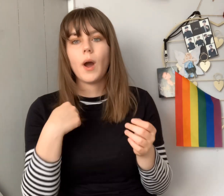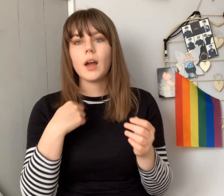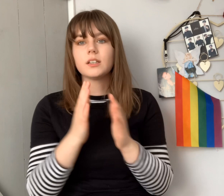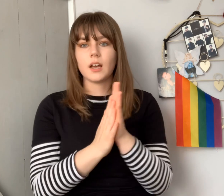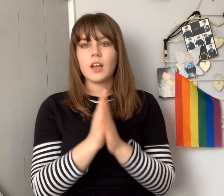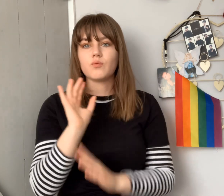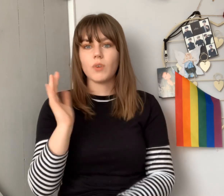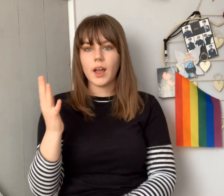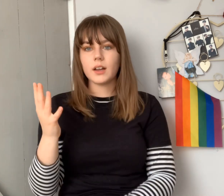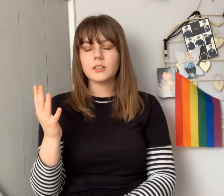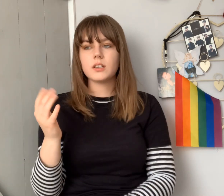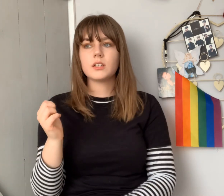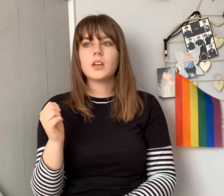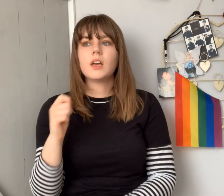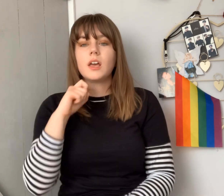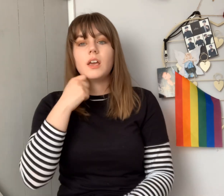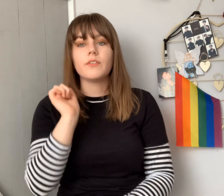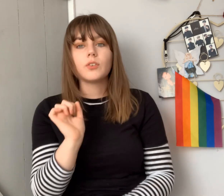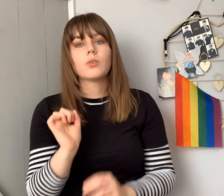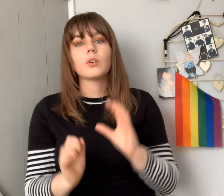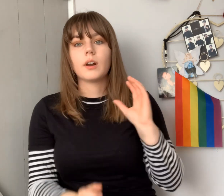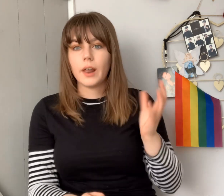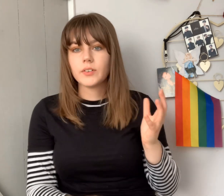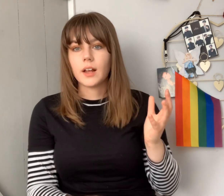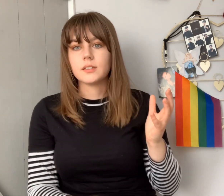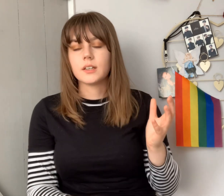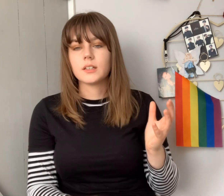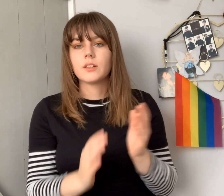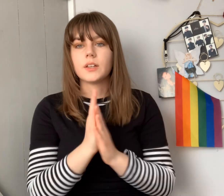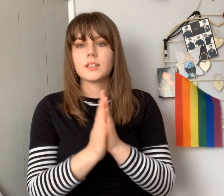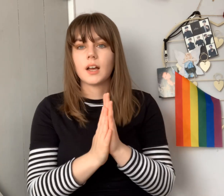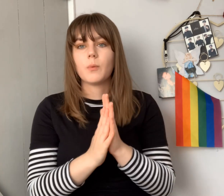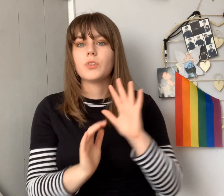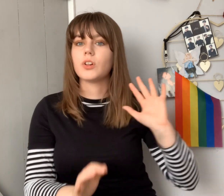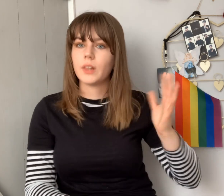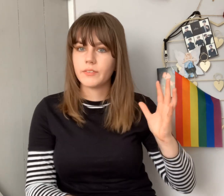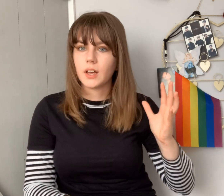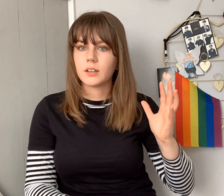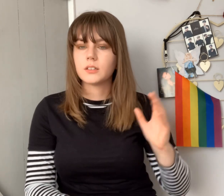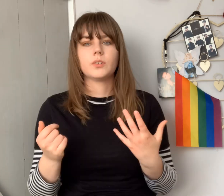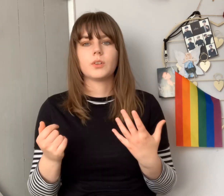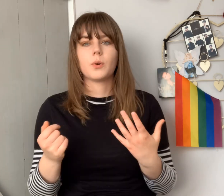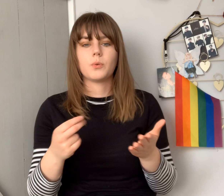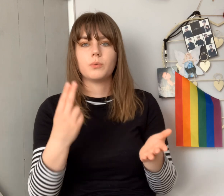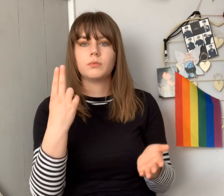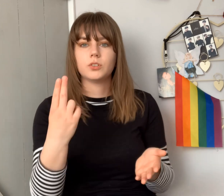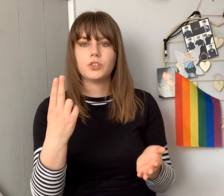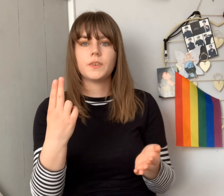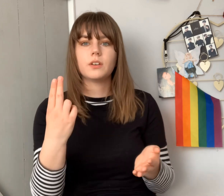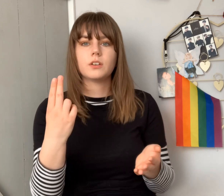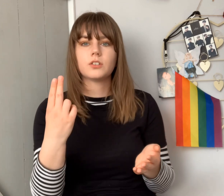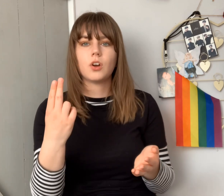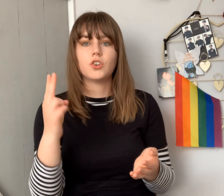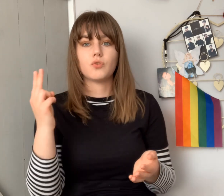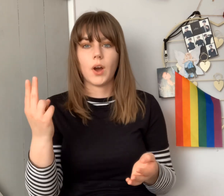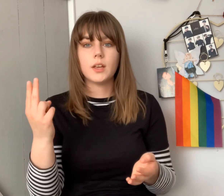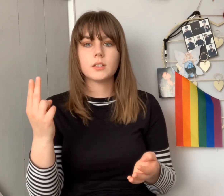i sign right handed, so if you're left handed sign with your left hand So 2 fingers on your right